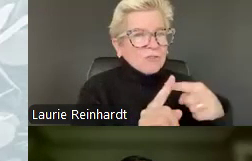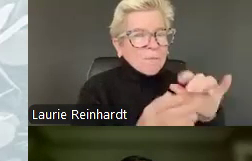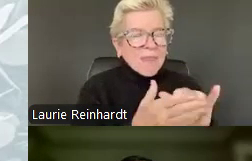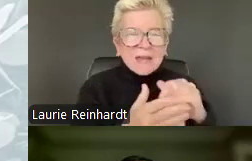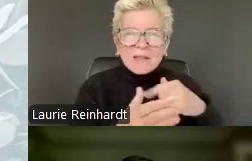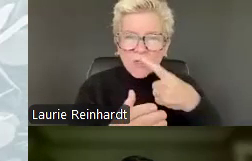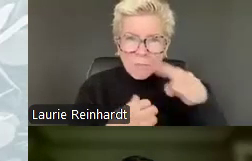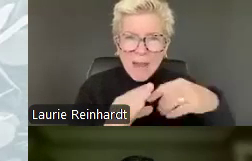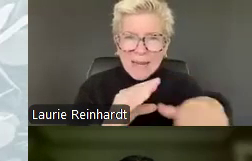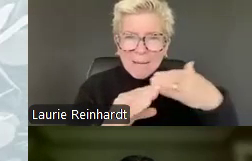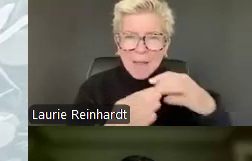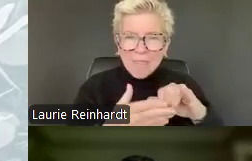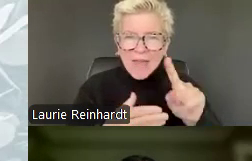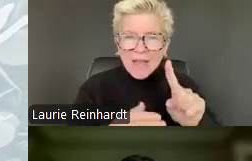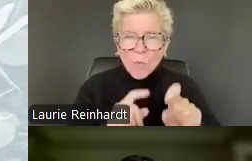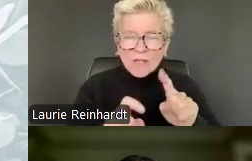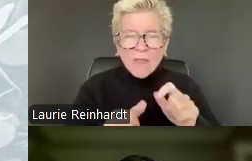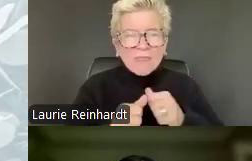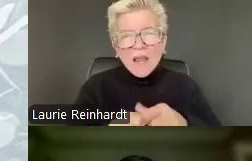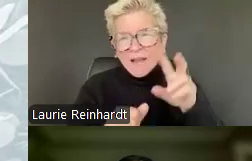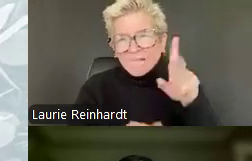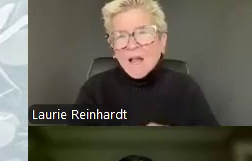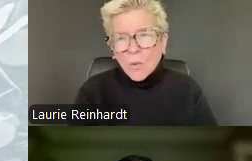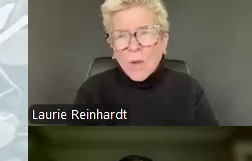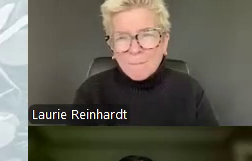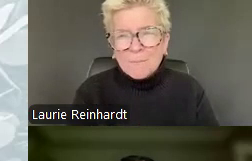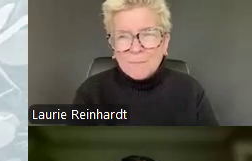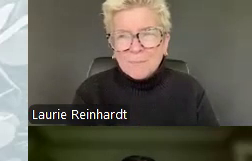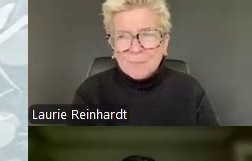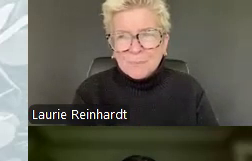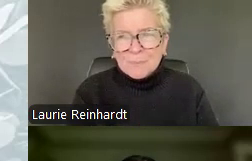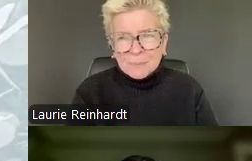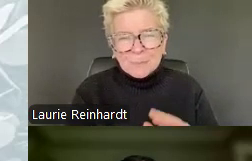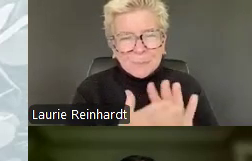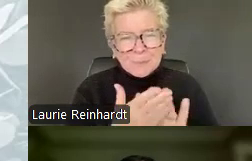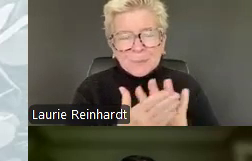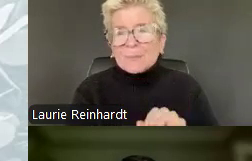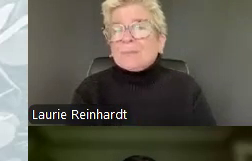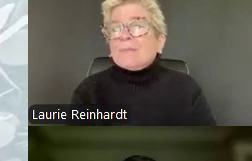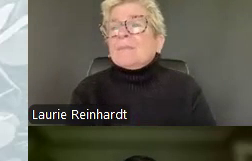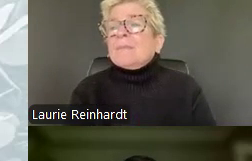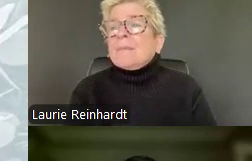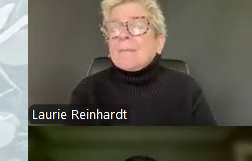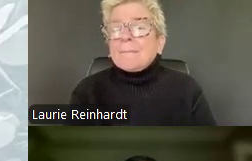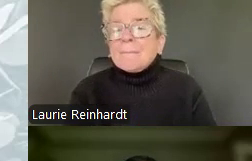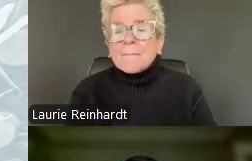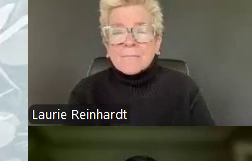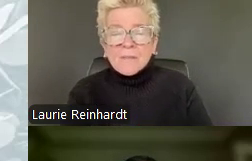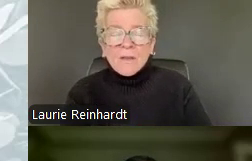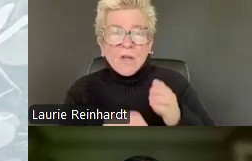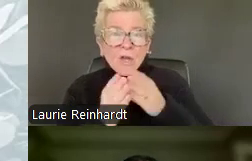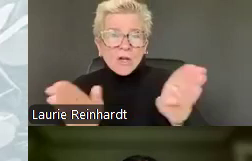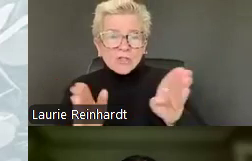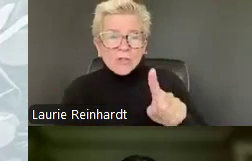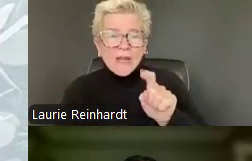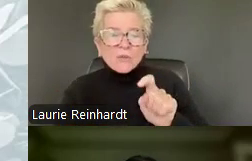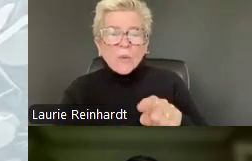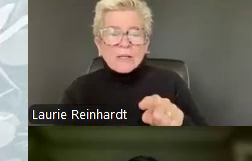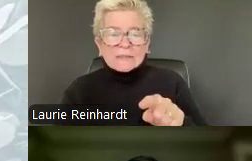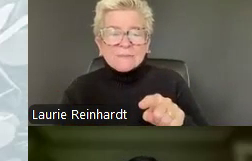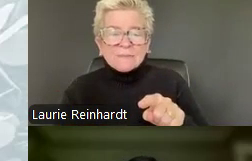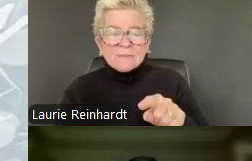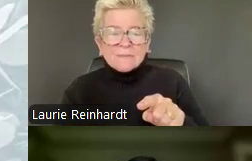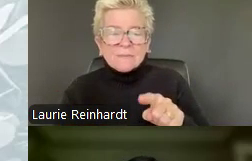that question, I can follow up. There's a general question for folks - what happens to